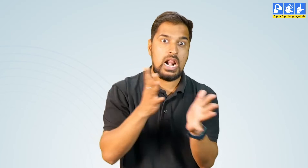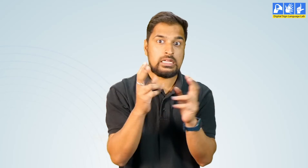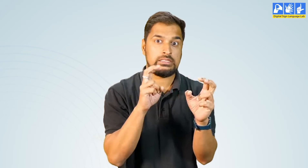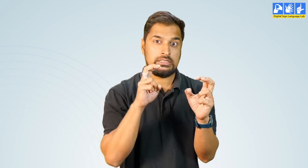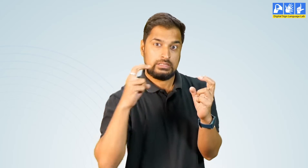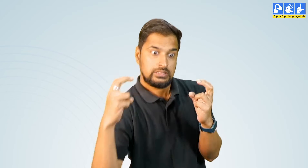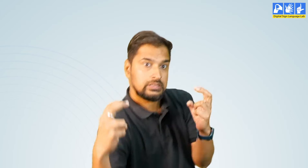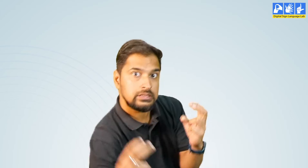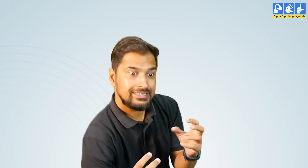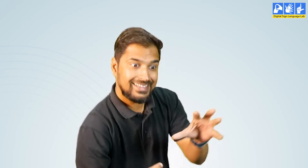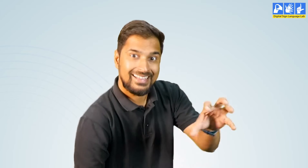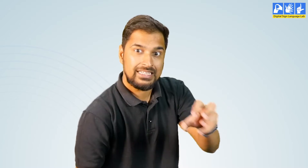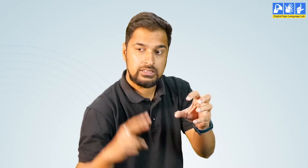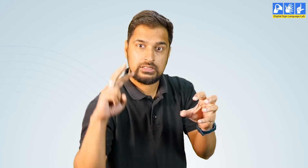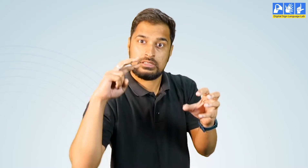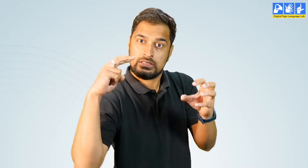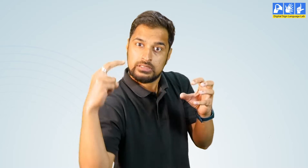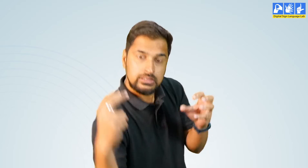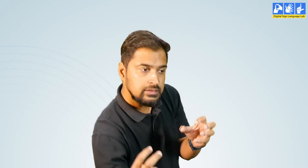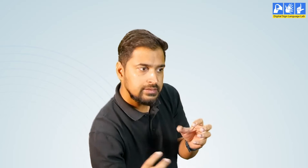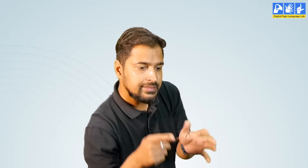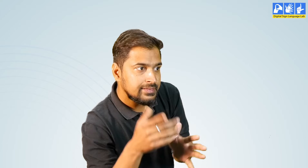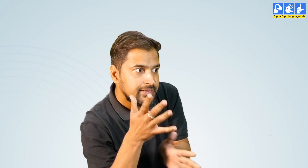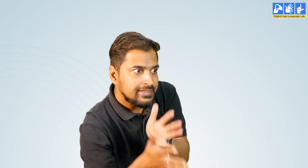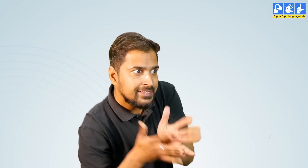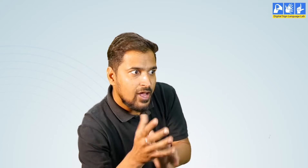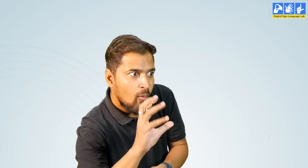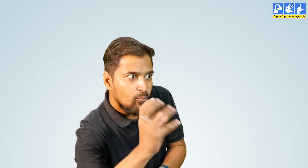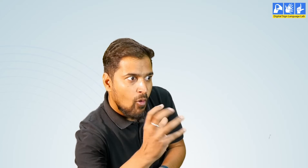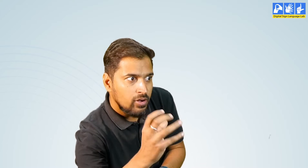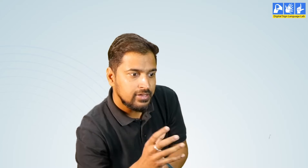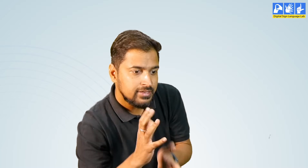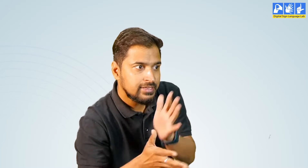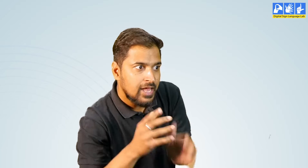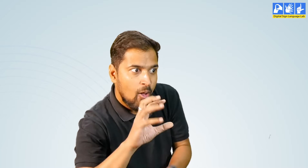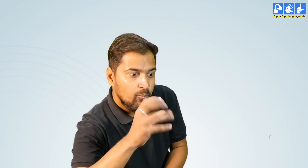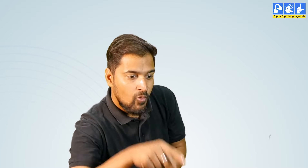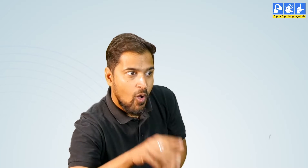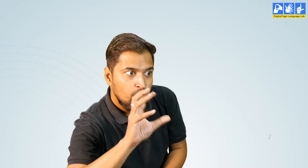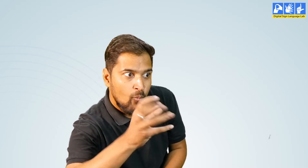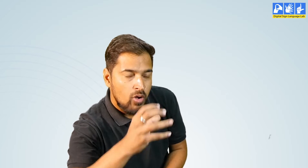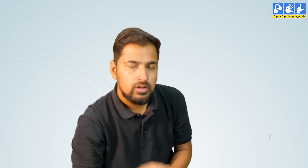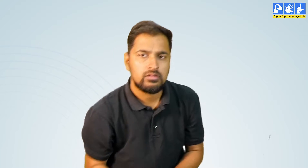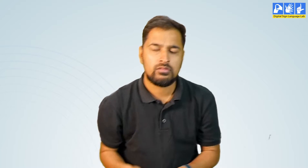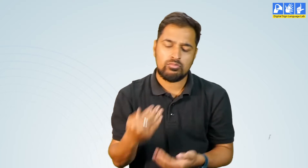The mother goes in front of the child and signs the word "BALL",